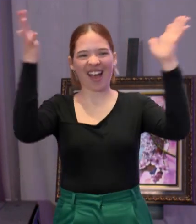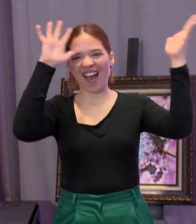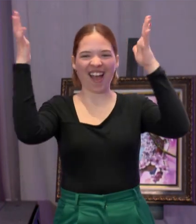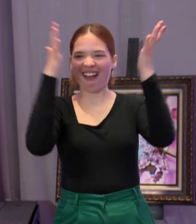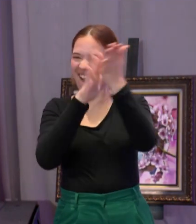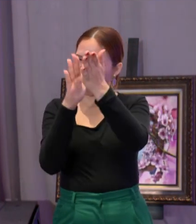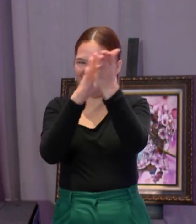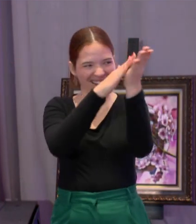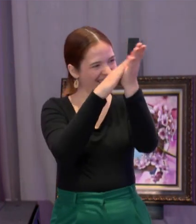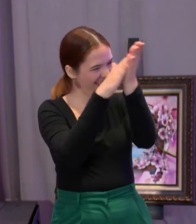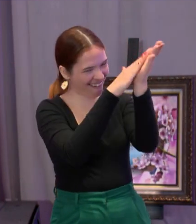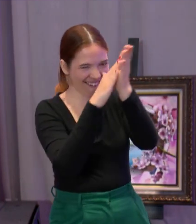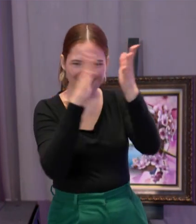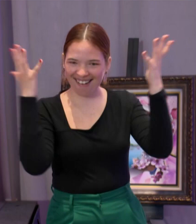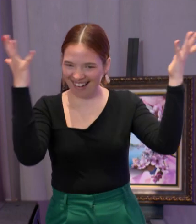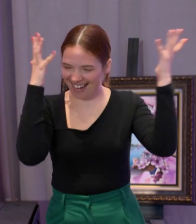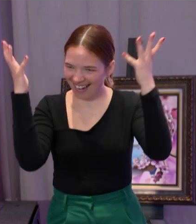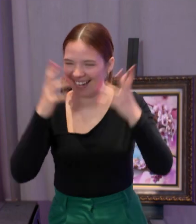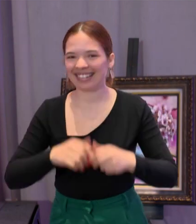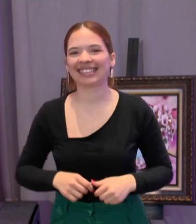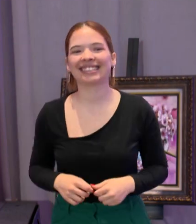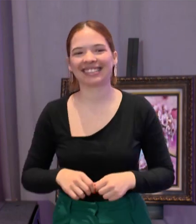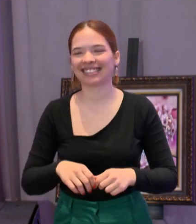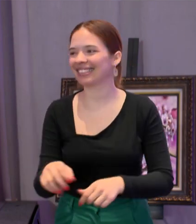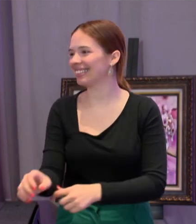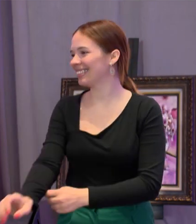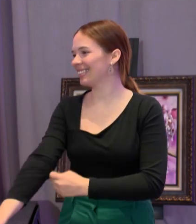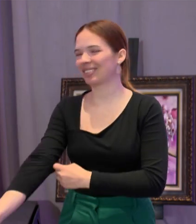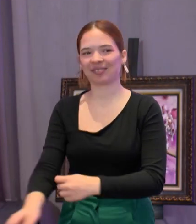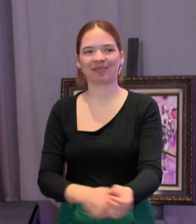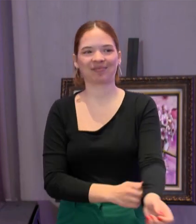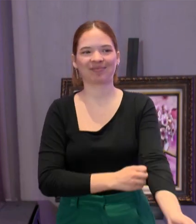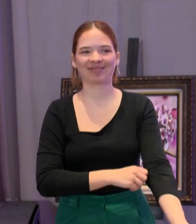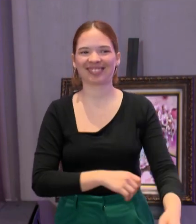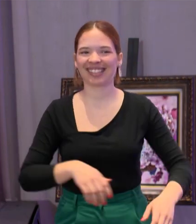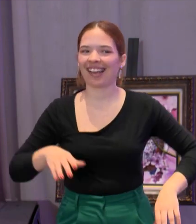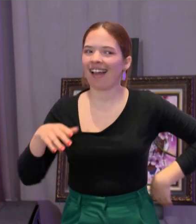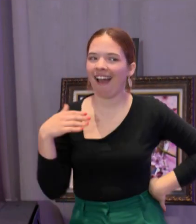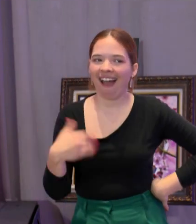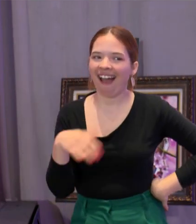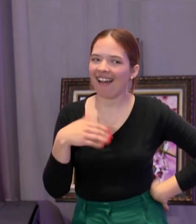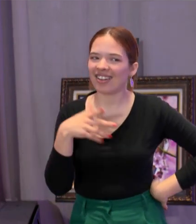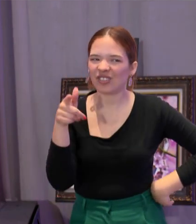LET'S GIVE THEM A BIG HAND. SUCH A GOOD SPORT.